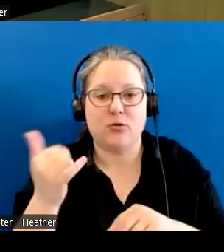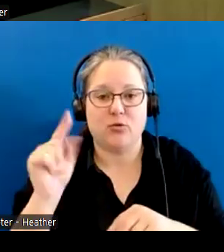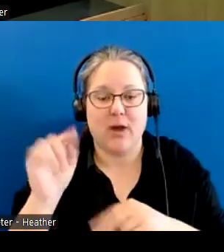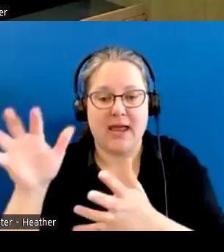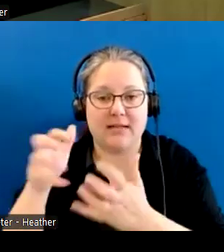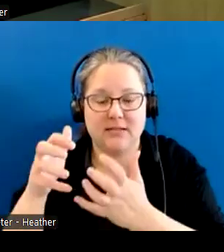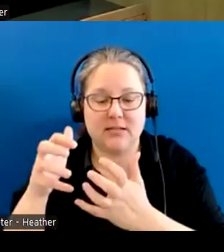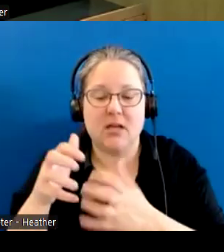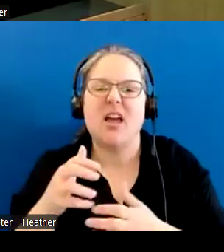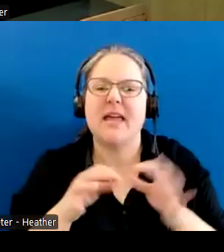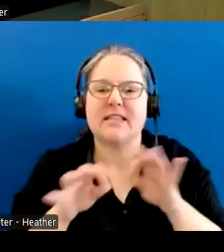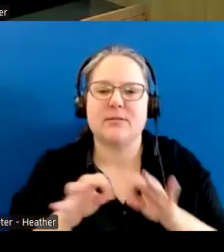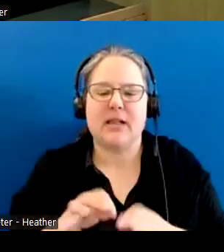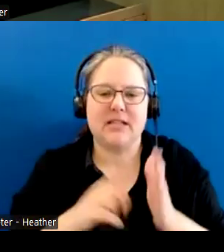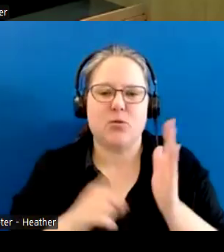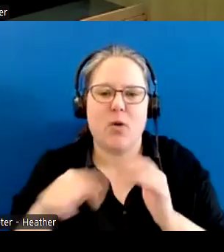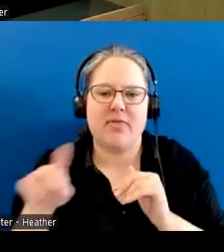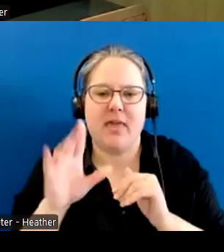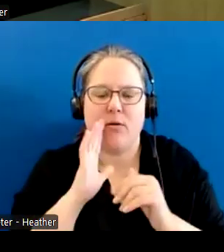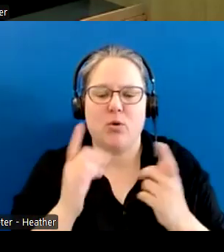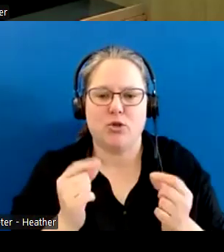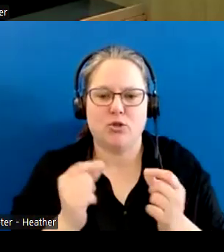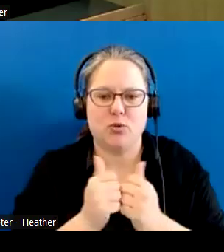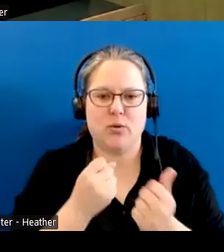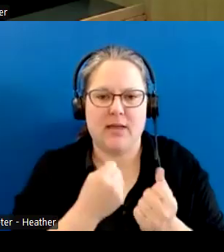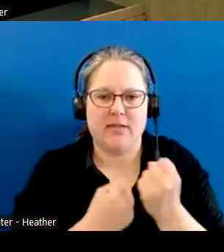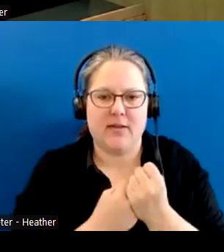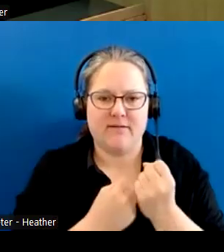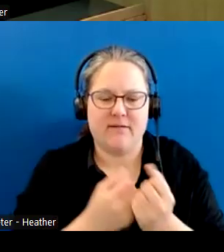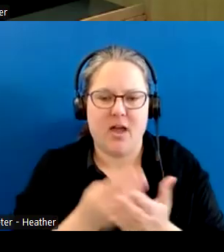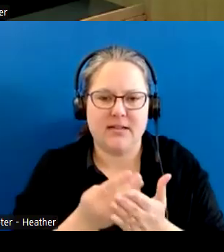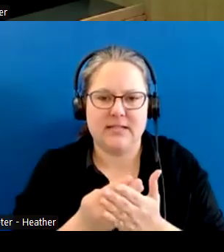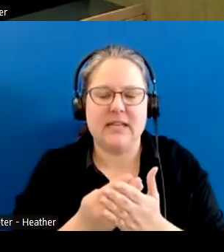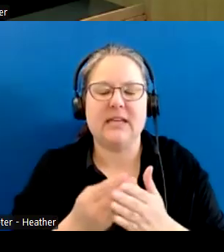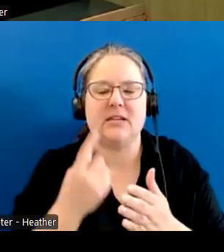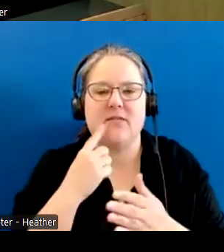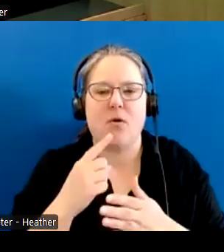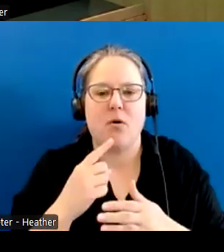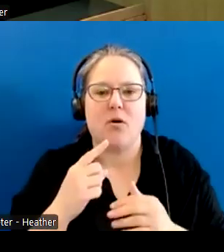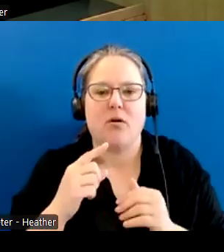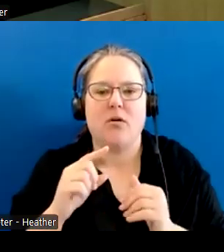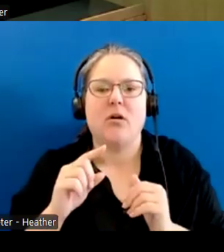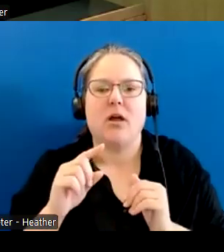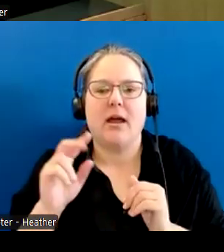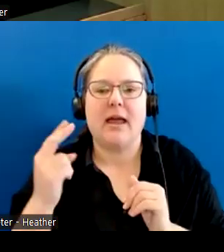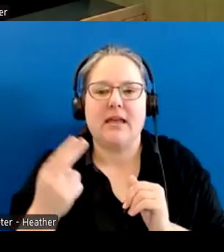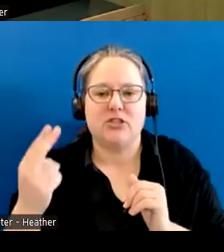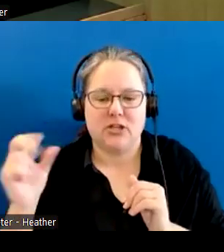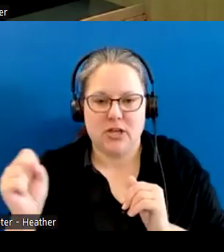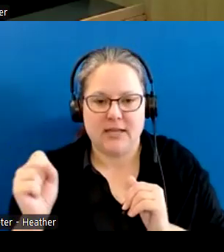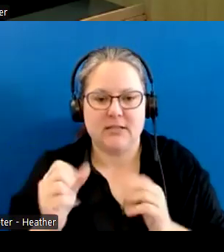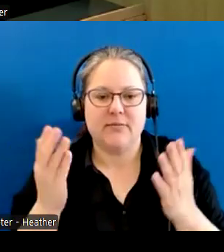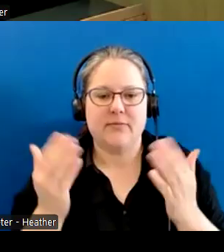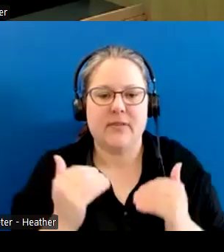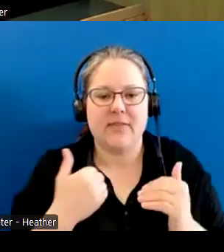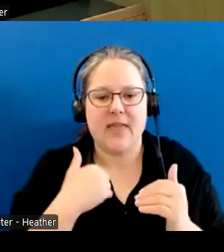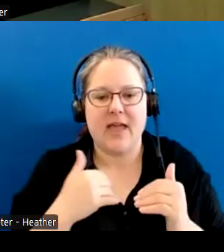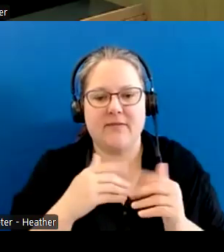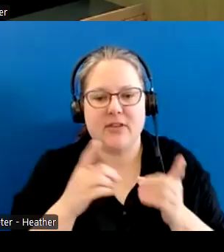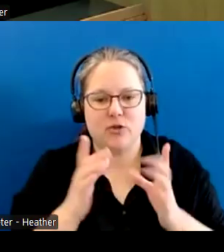what they they plan to do around funding awards at HHS. Um there is the NIH director statements about